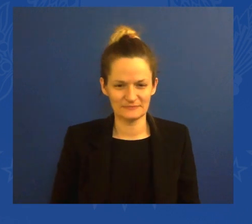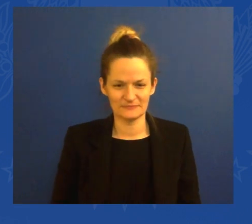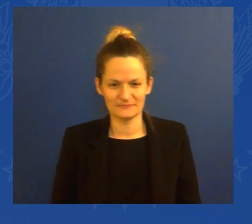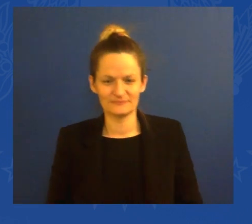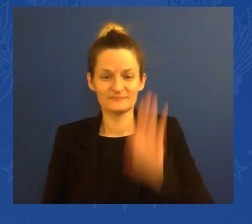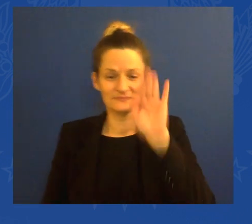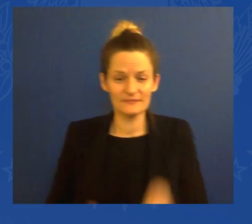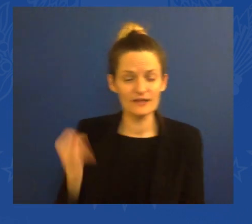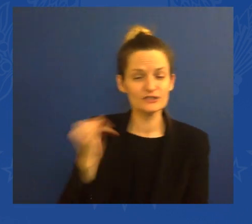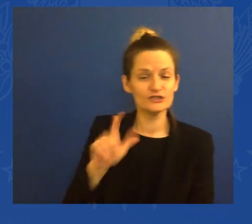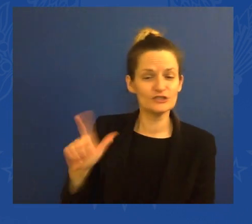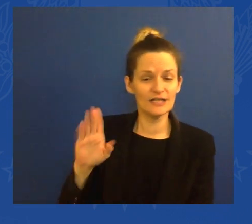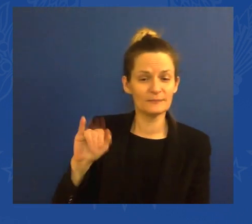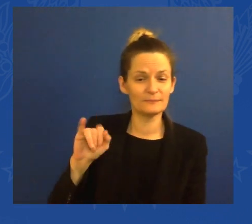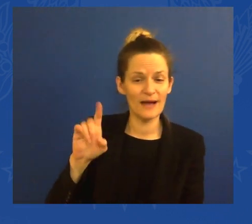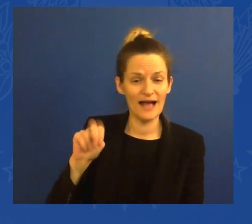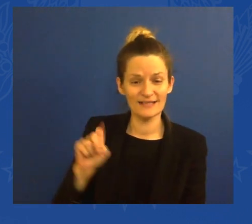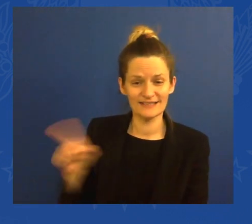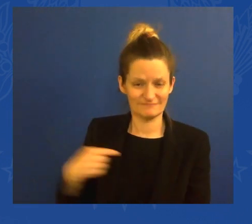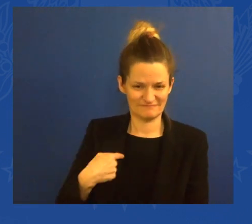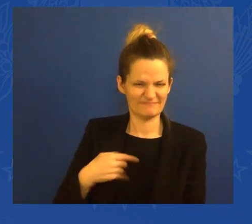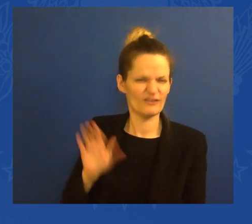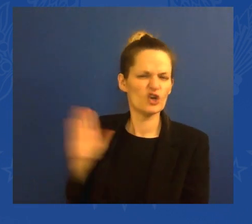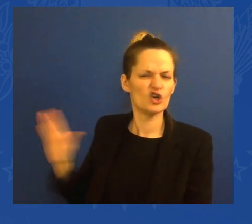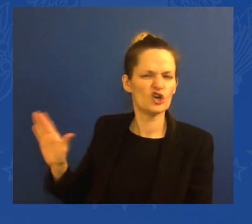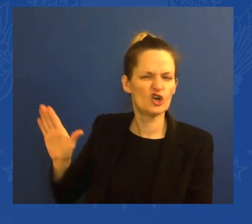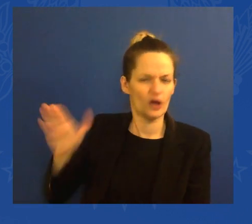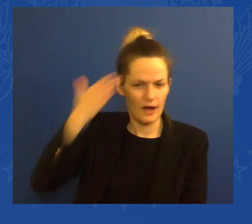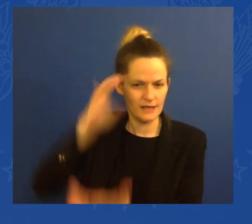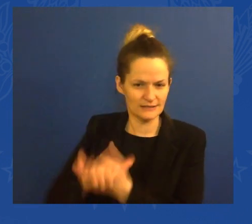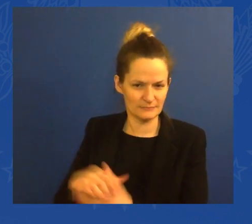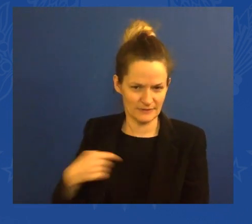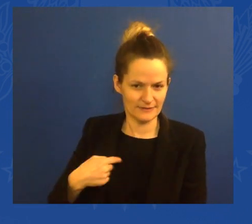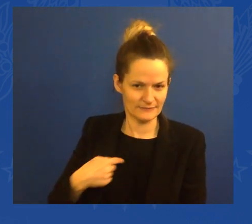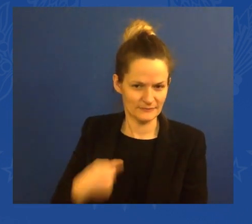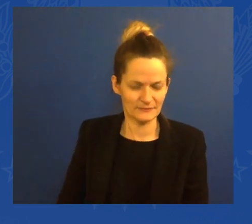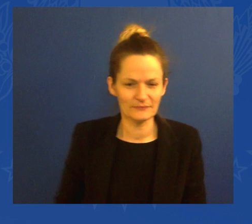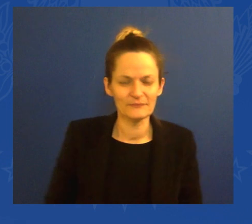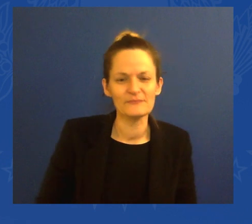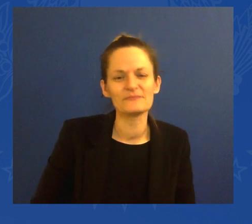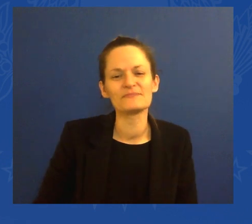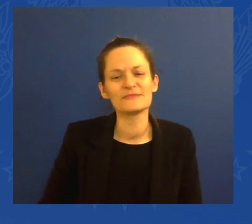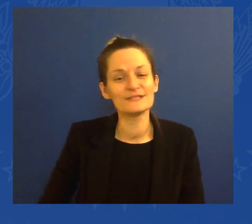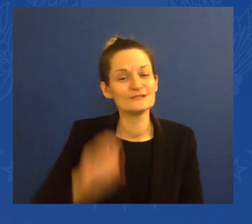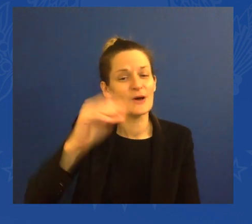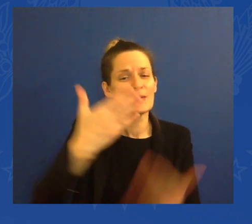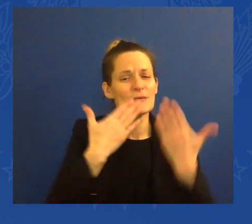And Governor Evers and Governor Walz and -- thank you both for -- for welcoming me to both your states.